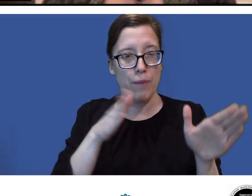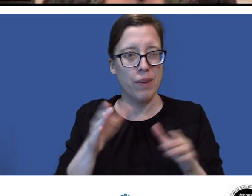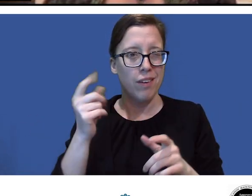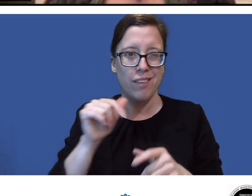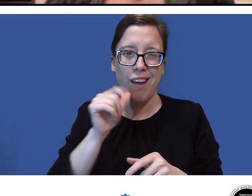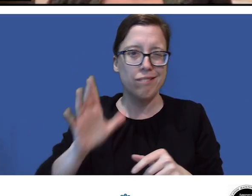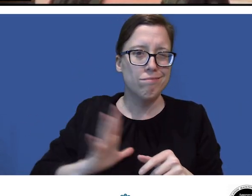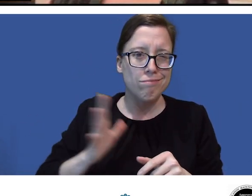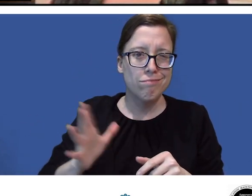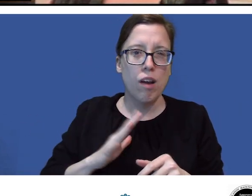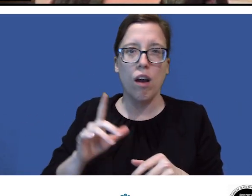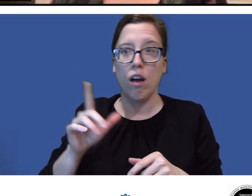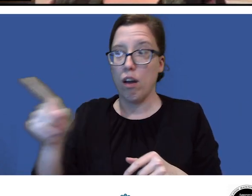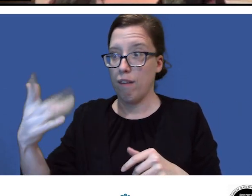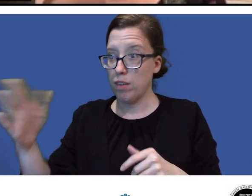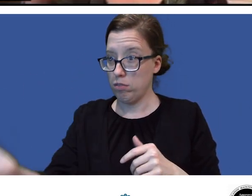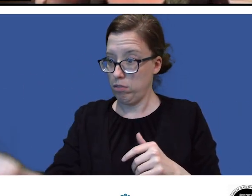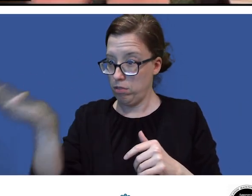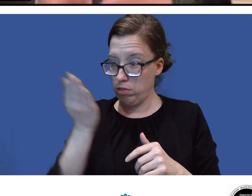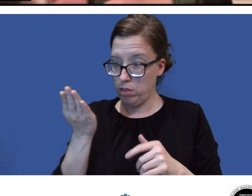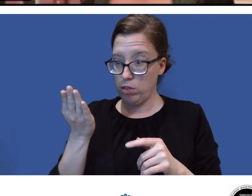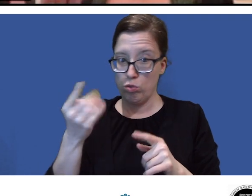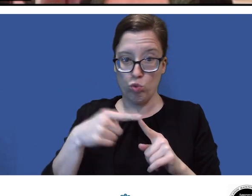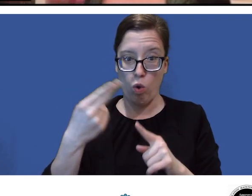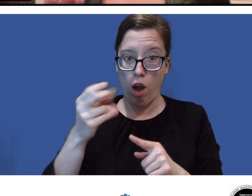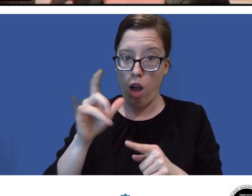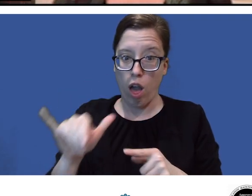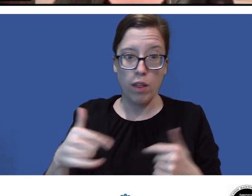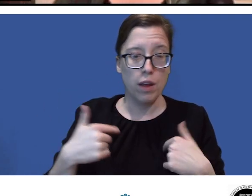to me or anybody else. Matter of fact, we don't want it, okay?